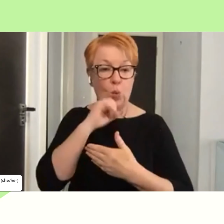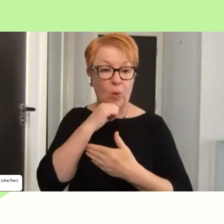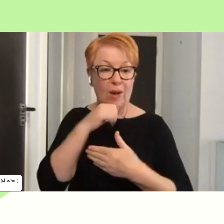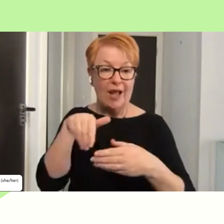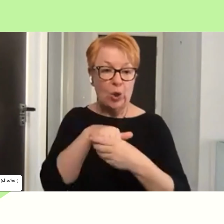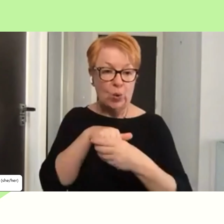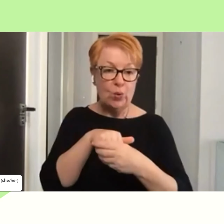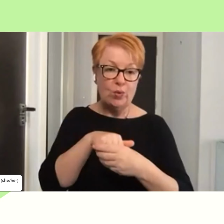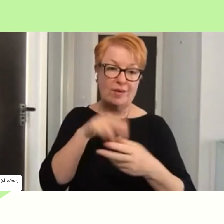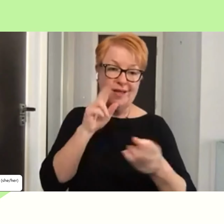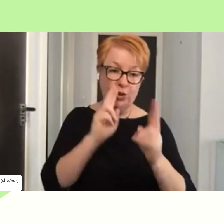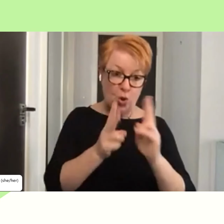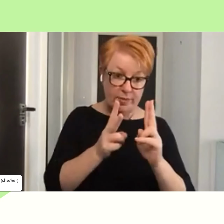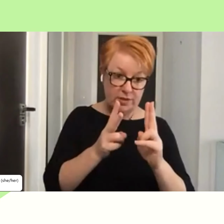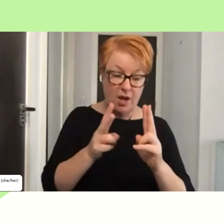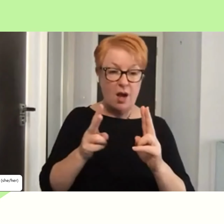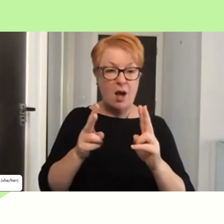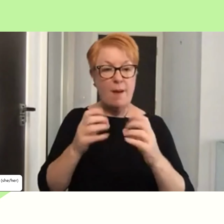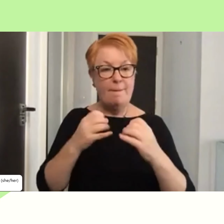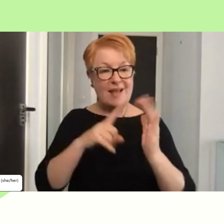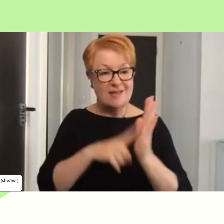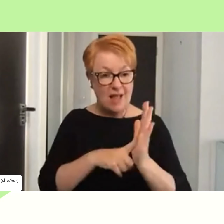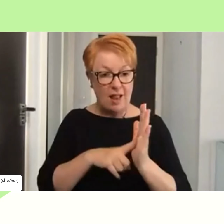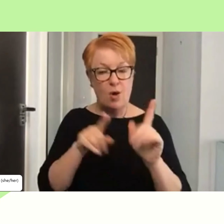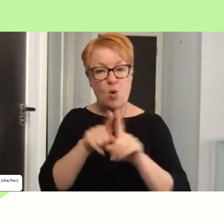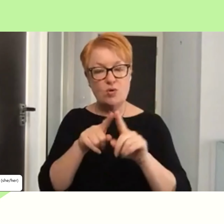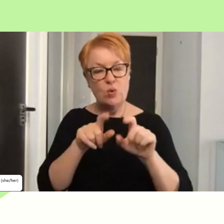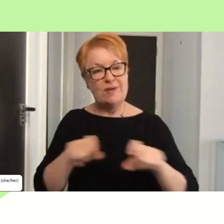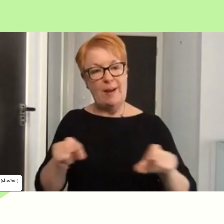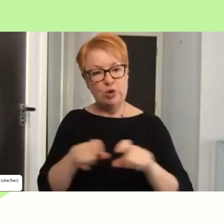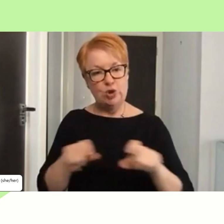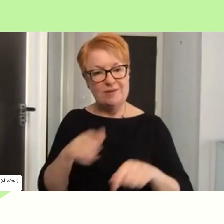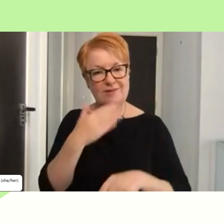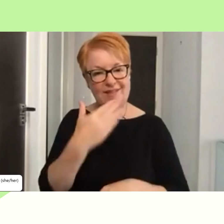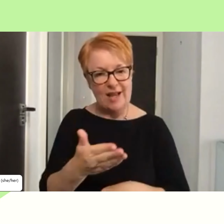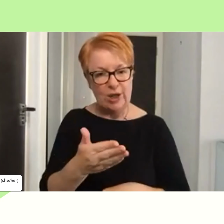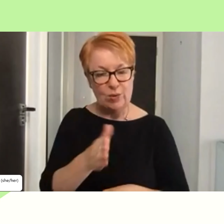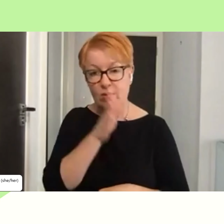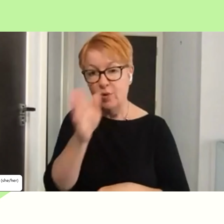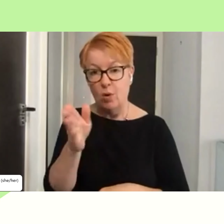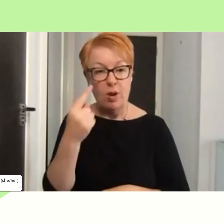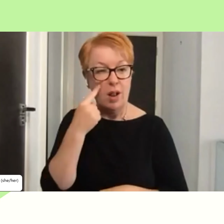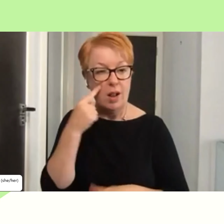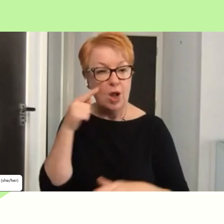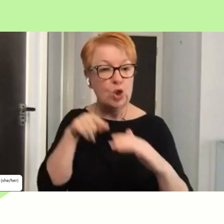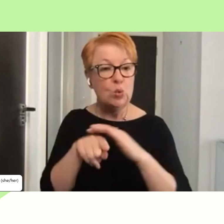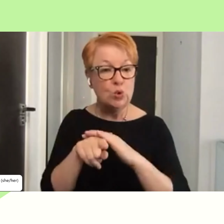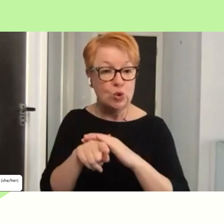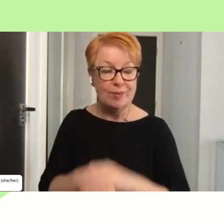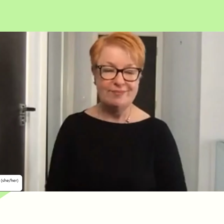and BSL interpretation. So, head over to our website or to YouTube to find it in the coming days.